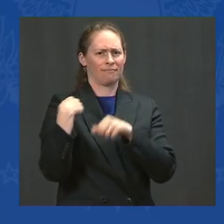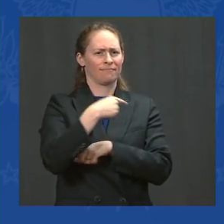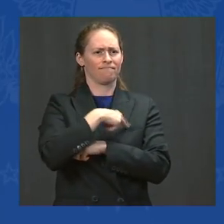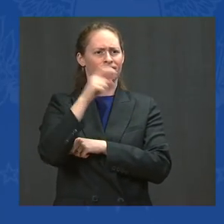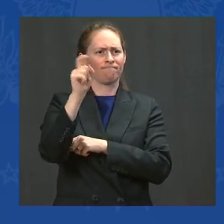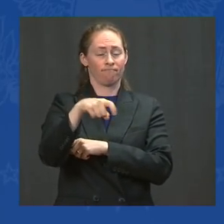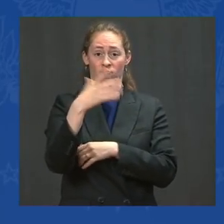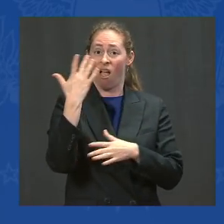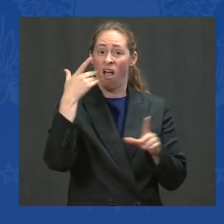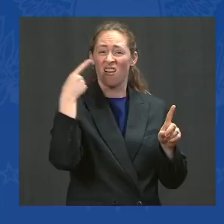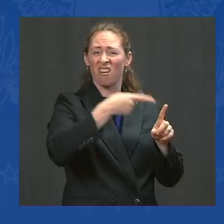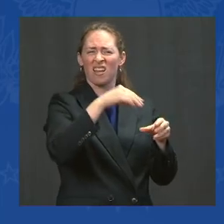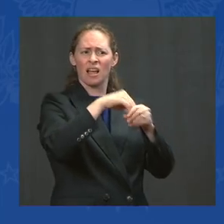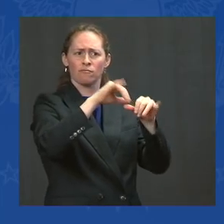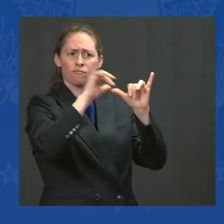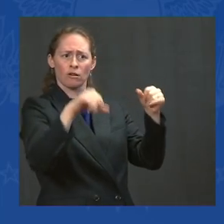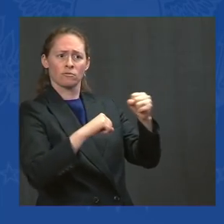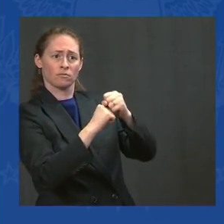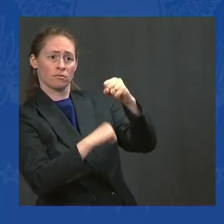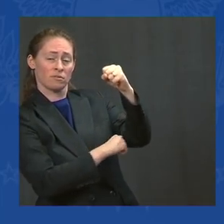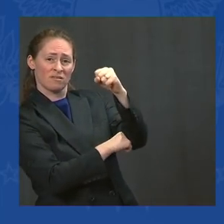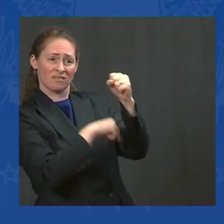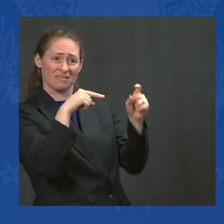which we shook hands on. We shook hands on it.